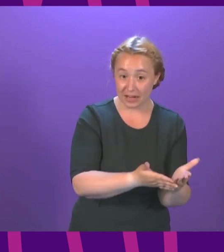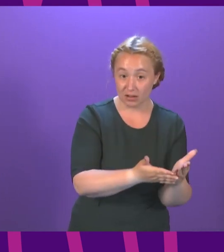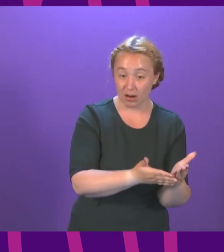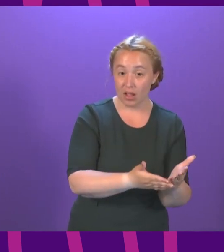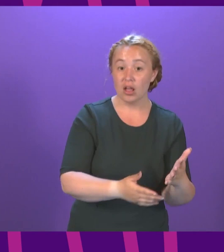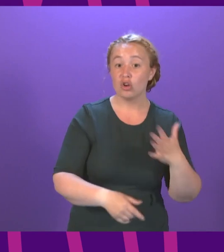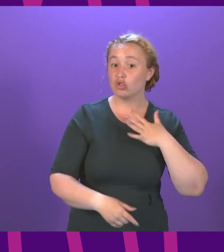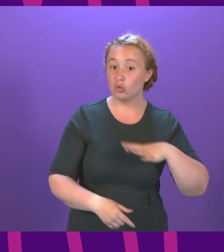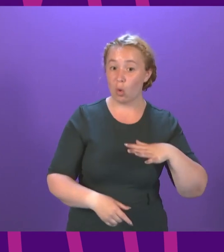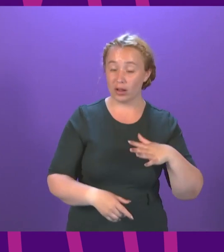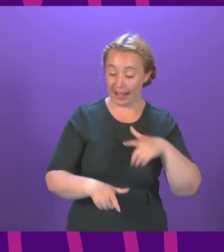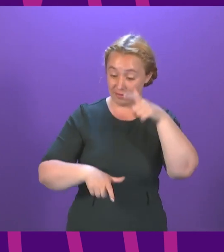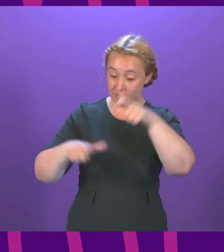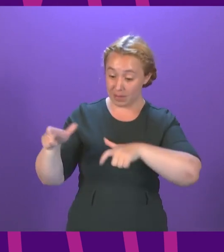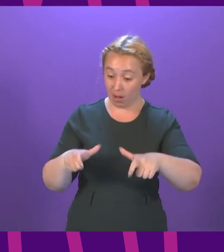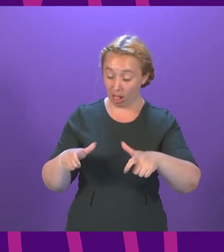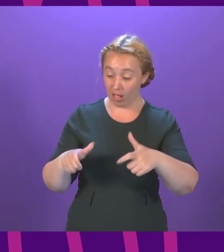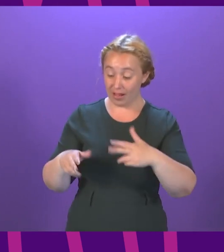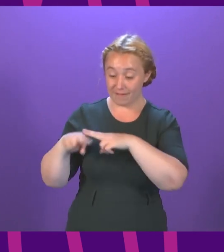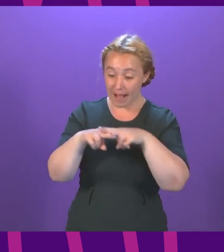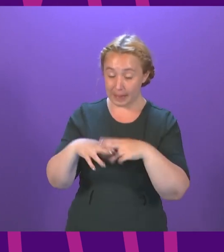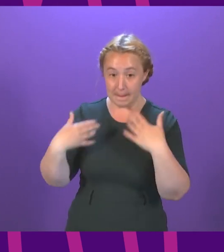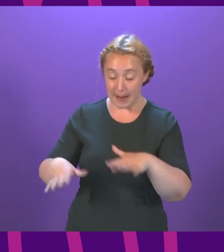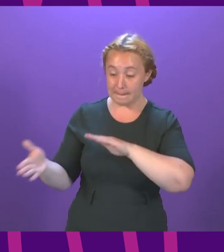for example, bereaved families—it was to ensure that there was proper engagement, in line with